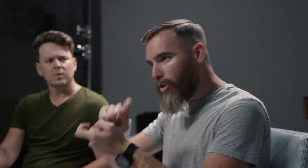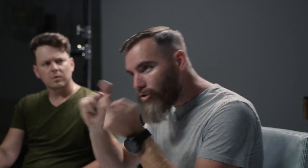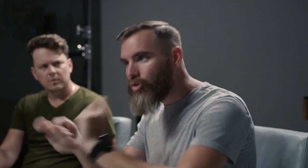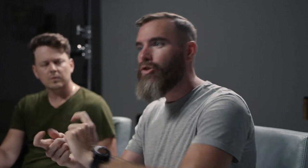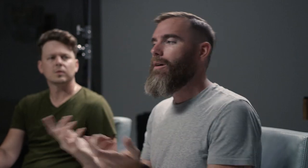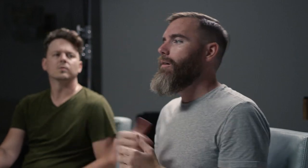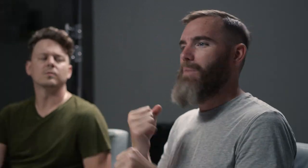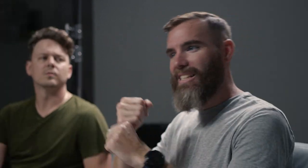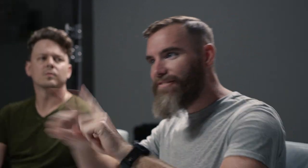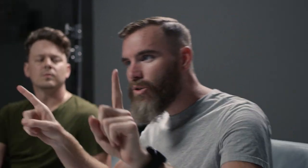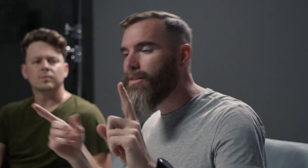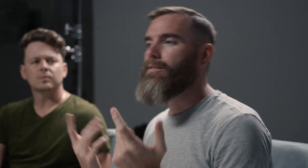It creates changes, and it makes a difference.